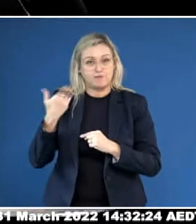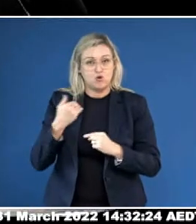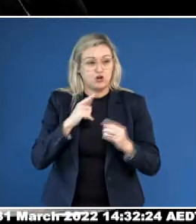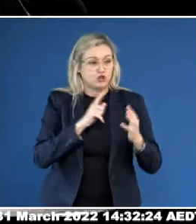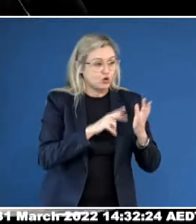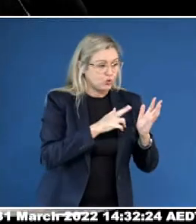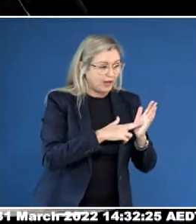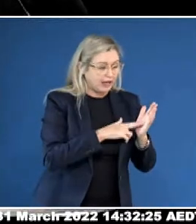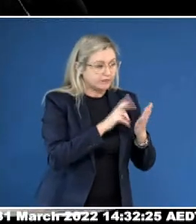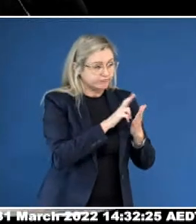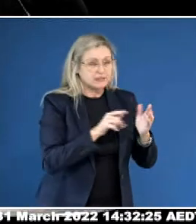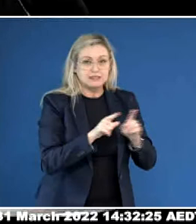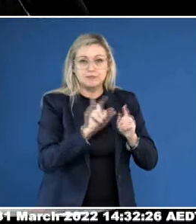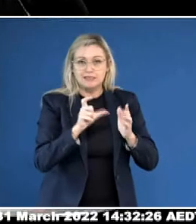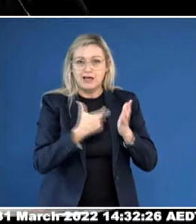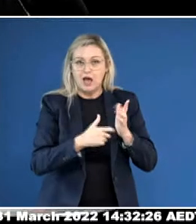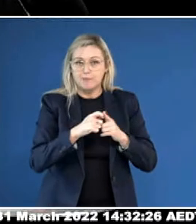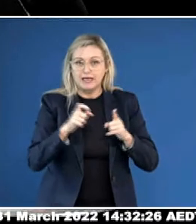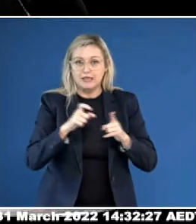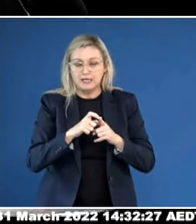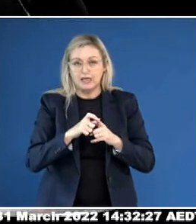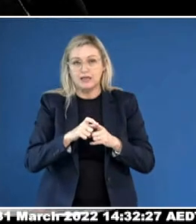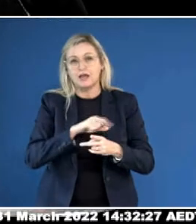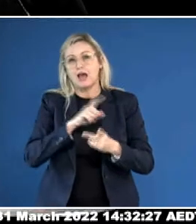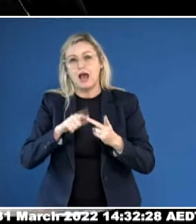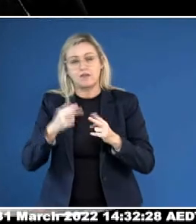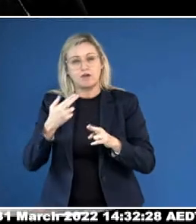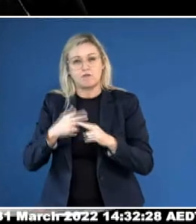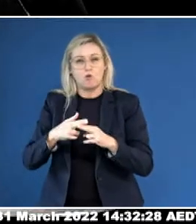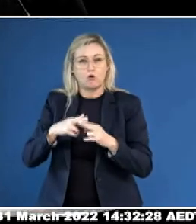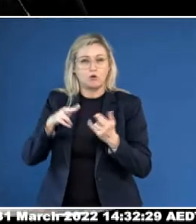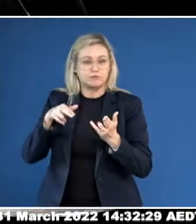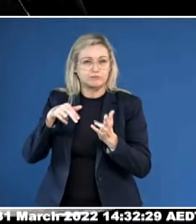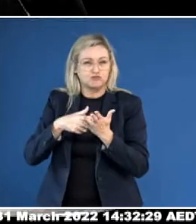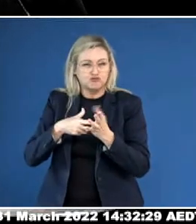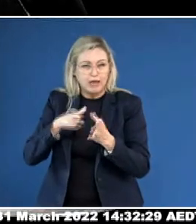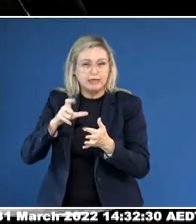CRPD, like CEDAW, like UNDRIP, they were never designed to be considered in isolation